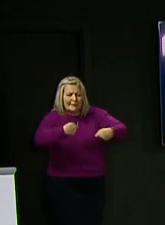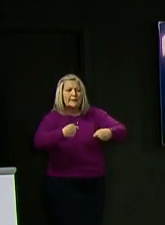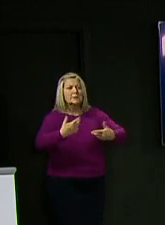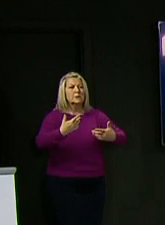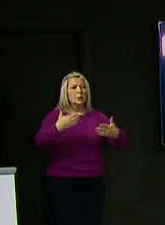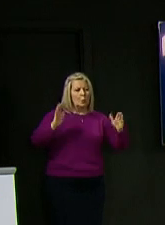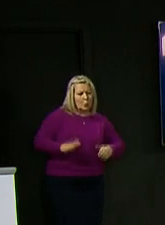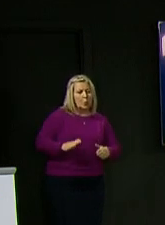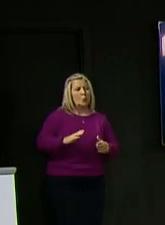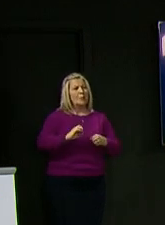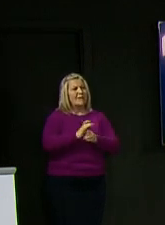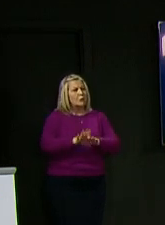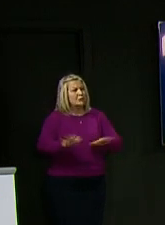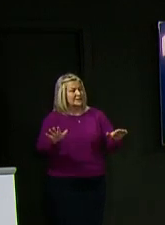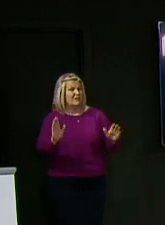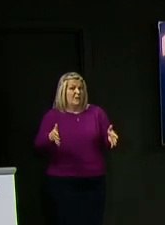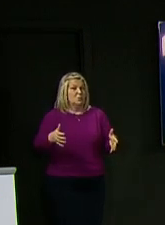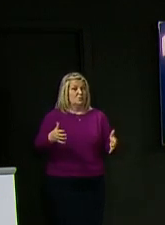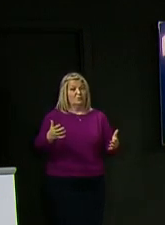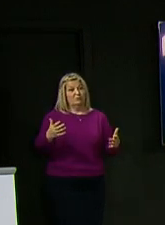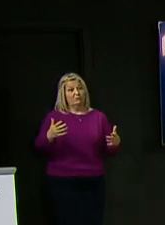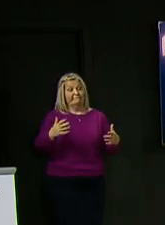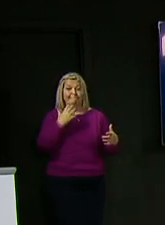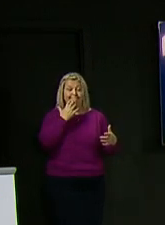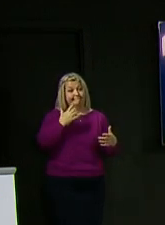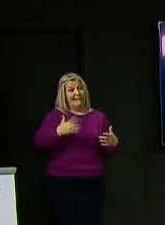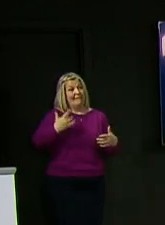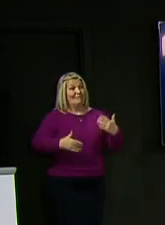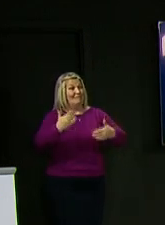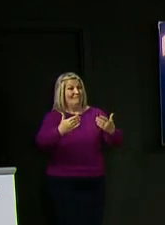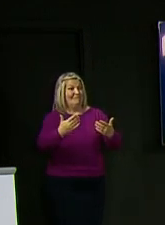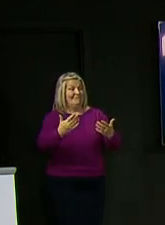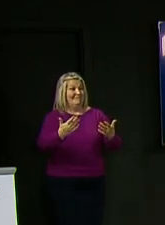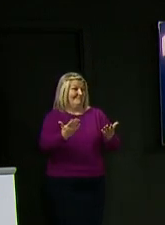live with this virus. It's maybe one for the CMO. In the early part of this outbreak, Catherine